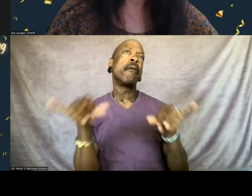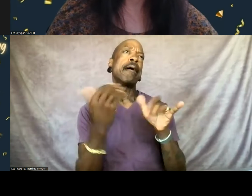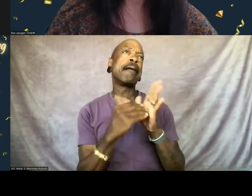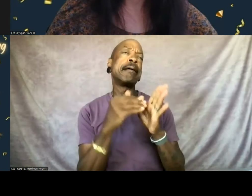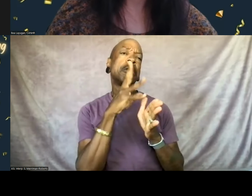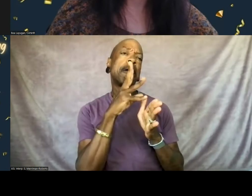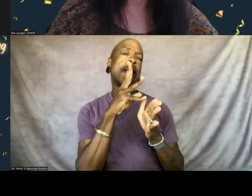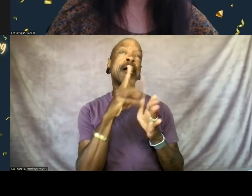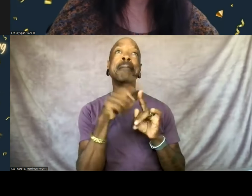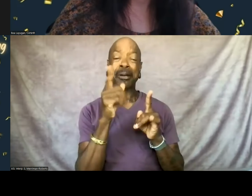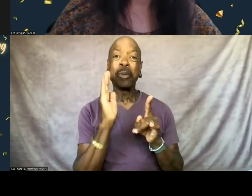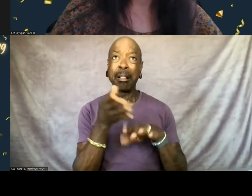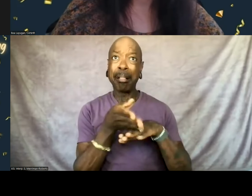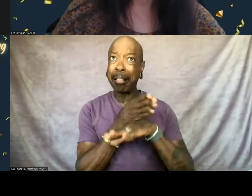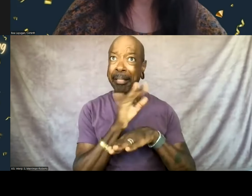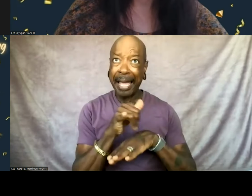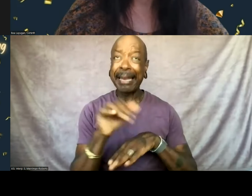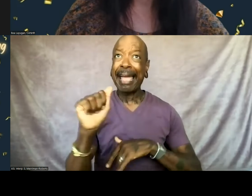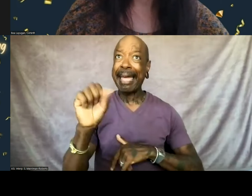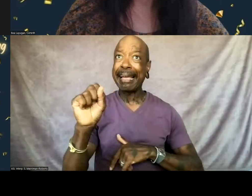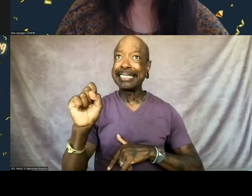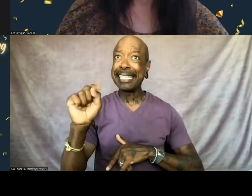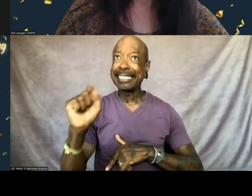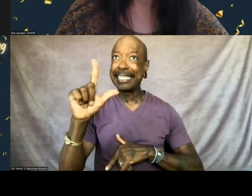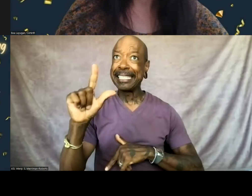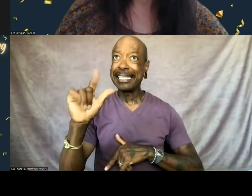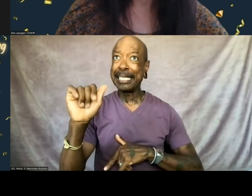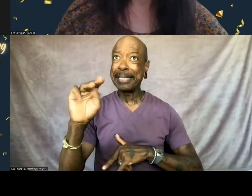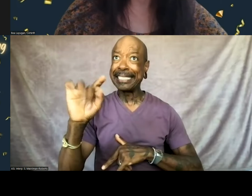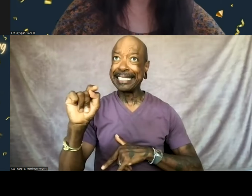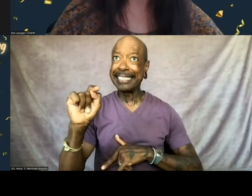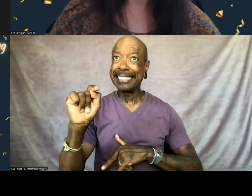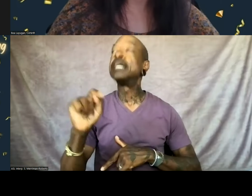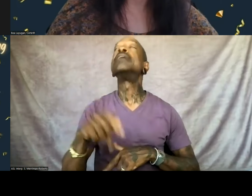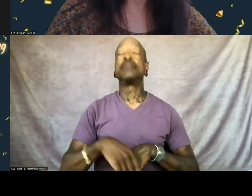Years ago it was like oh we have to keep talking about this. But I don't know when we will ever get anything done